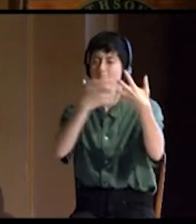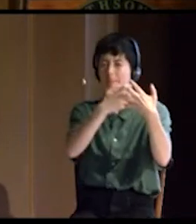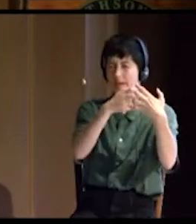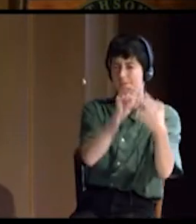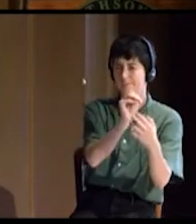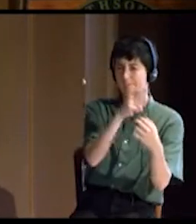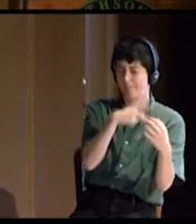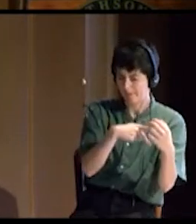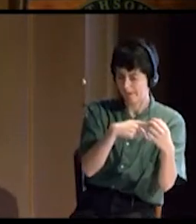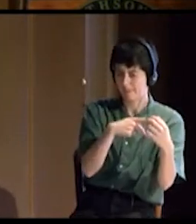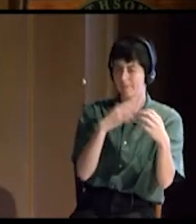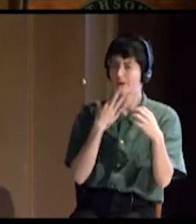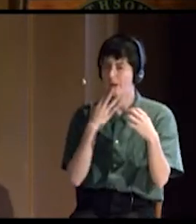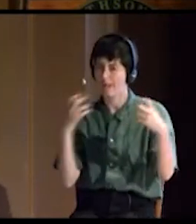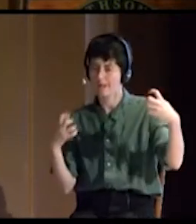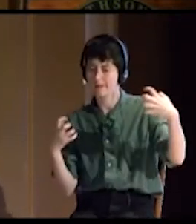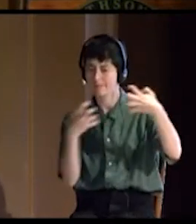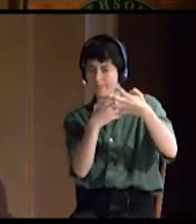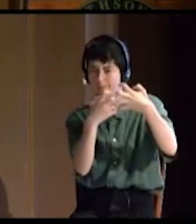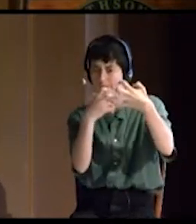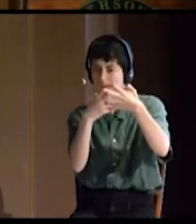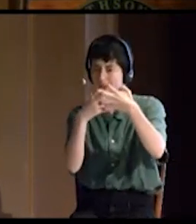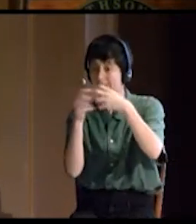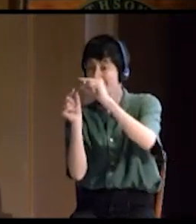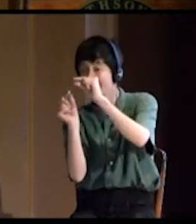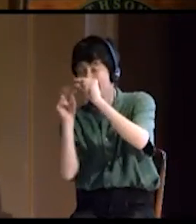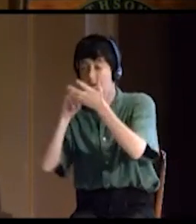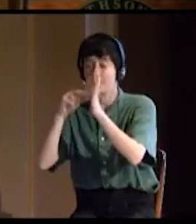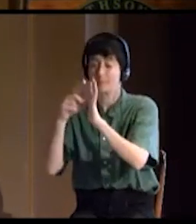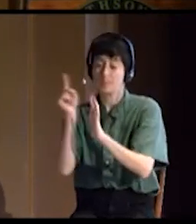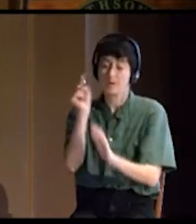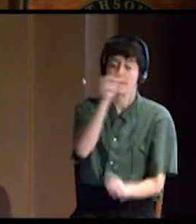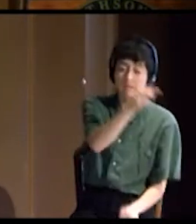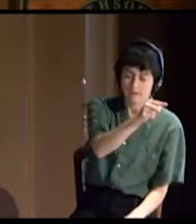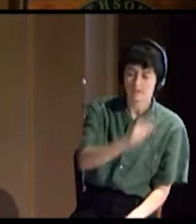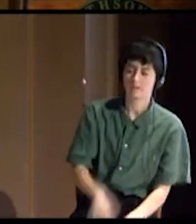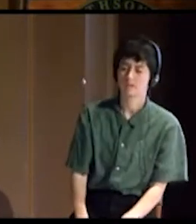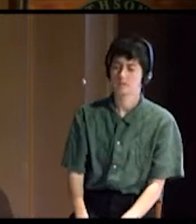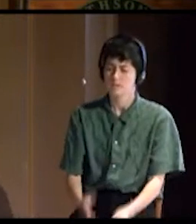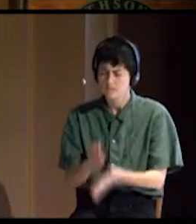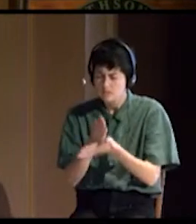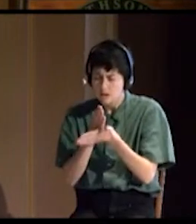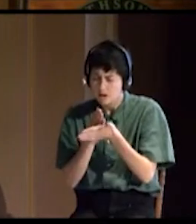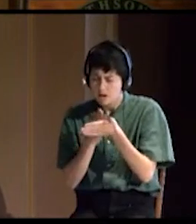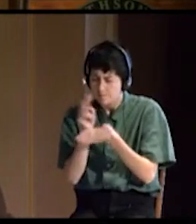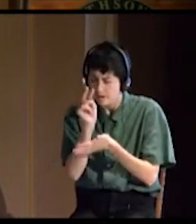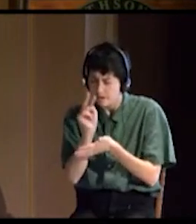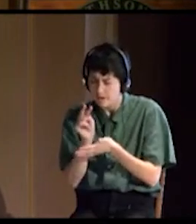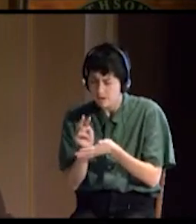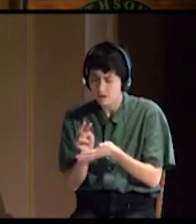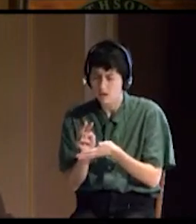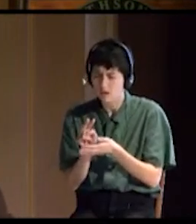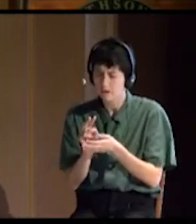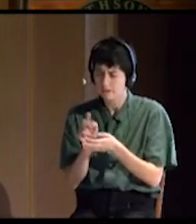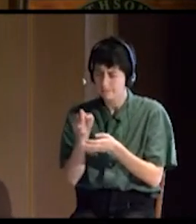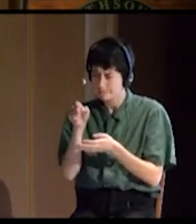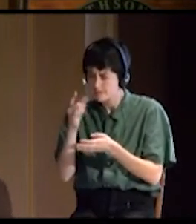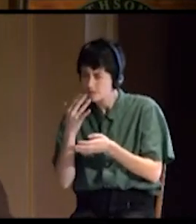that some of the rectangles are not colors shown on the map, such as purple. And this is just the biogeographic program getting a little too cute for its own good